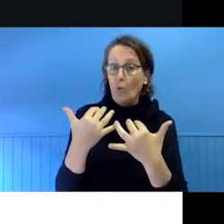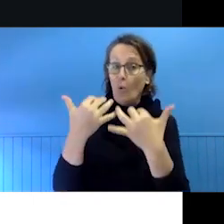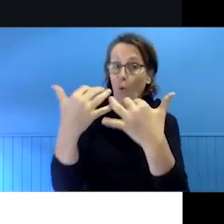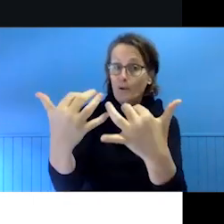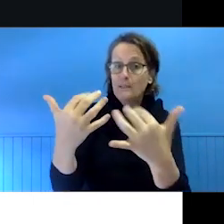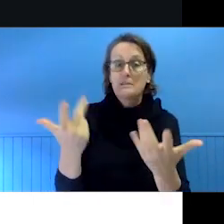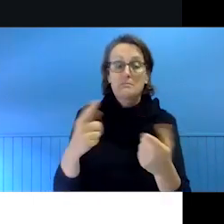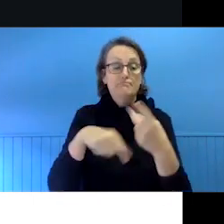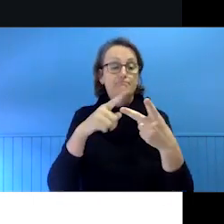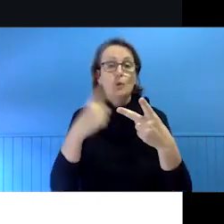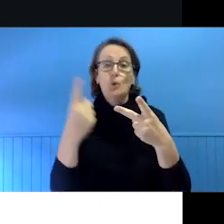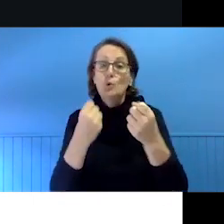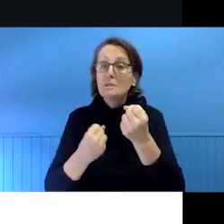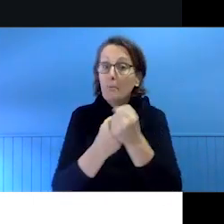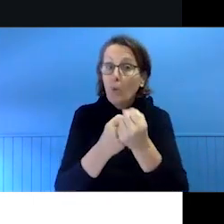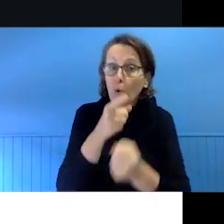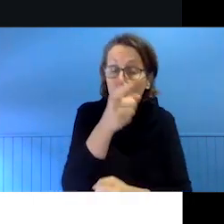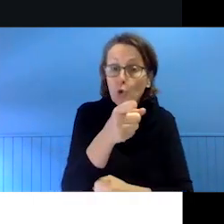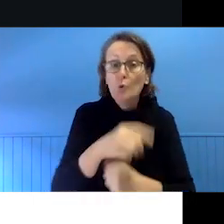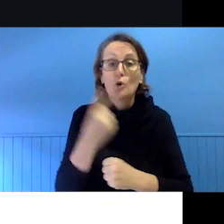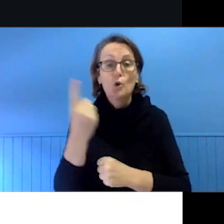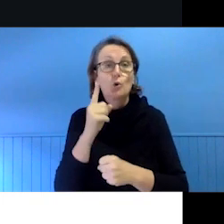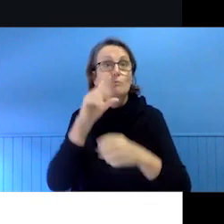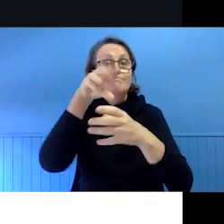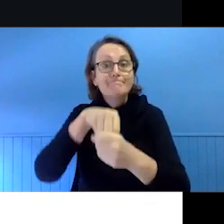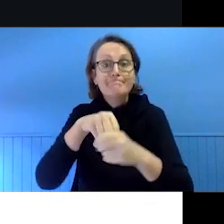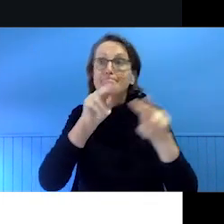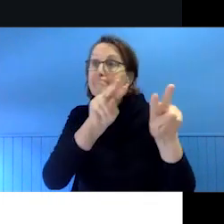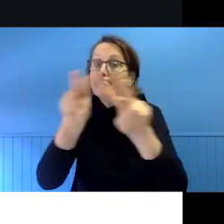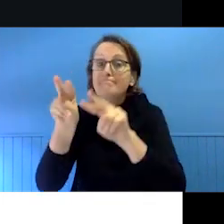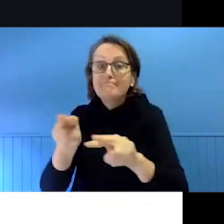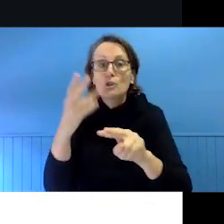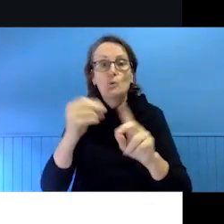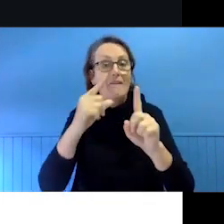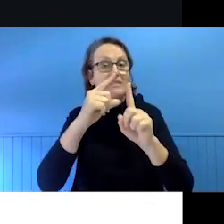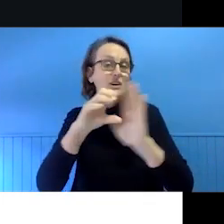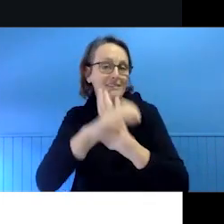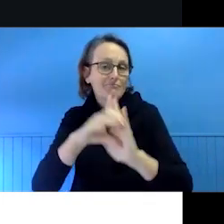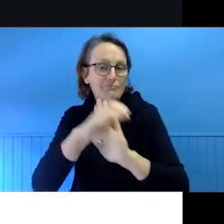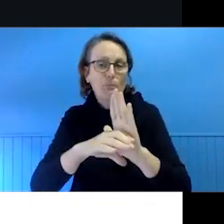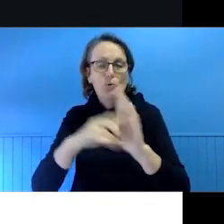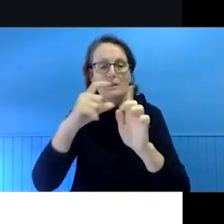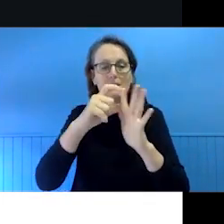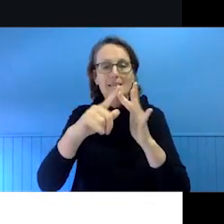supporters, your people who come and experience your art, you have your digital audience, who may only interact with you on social media,